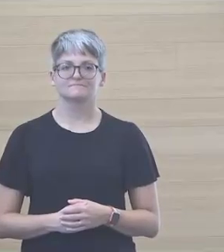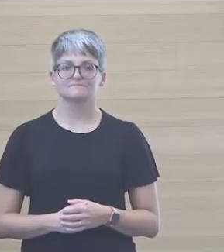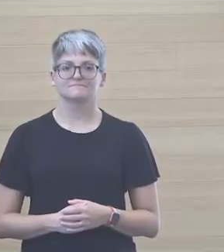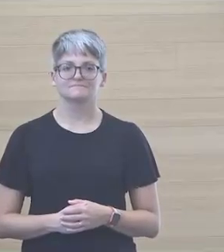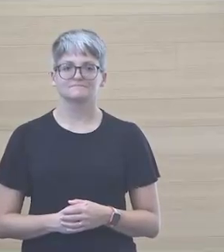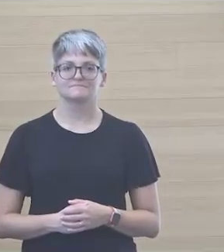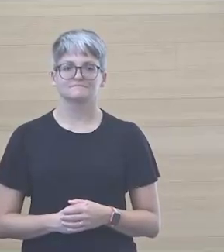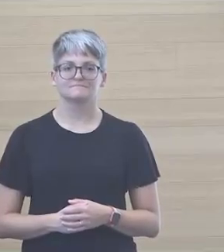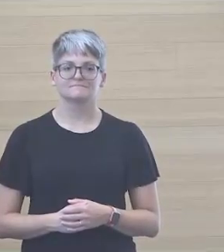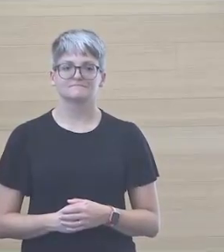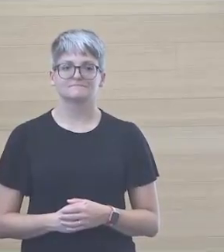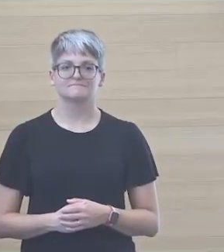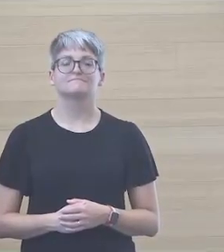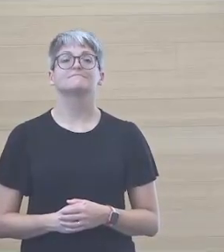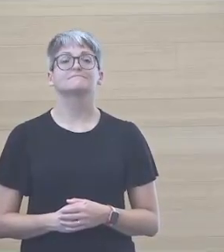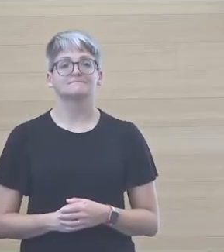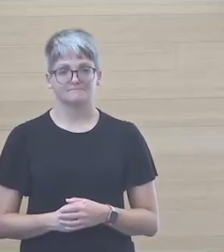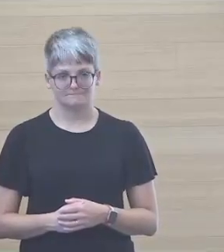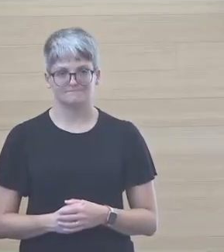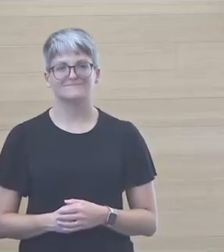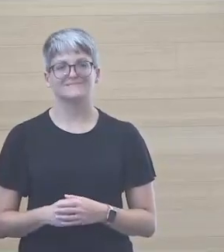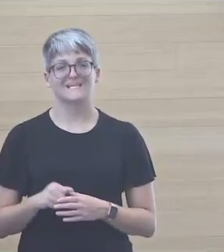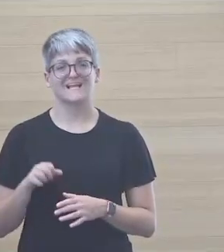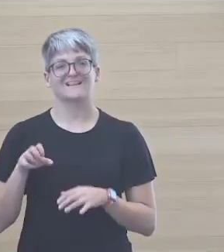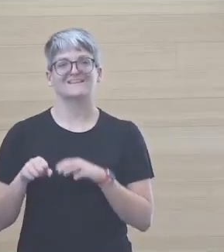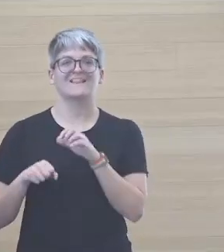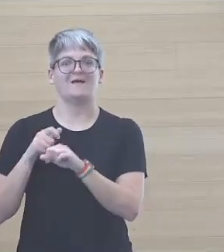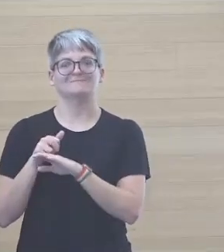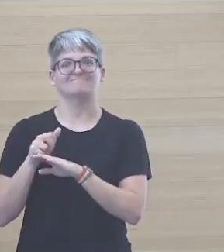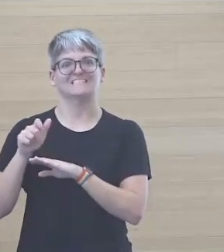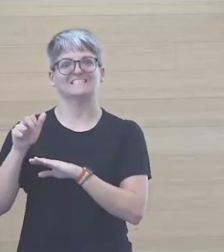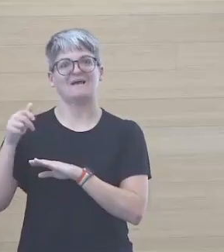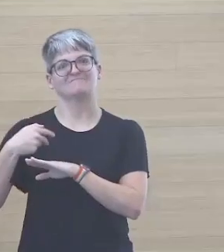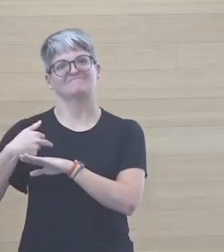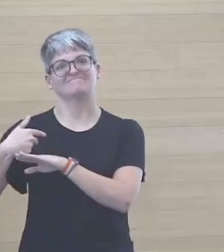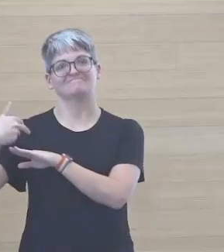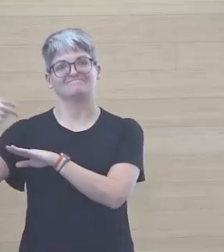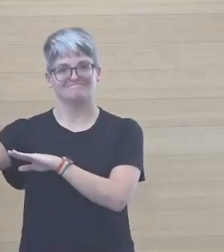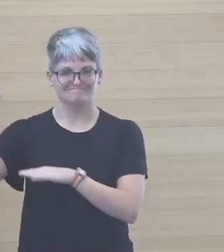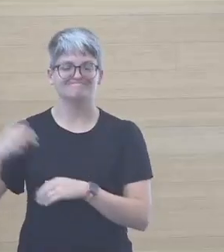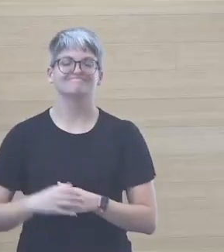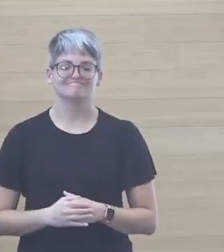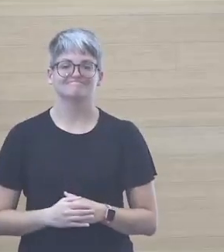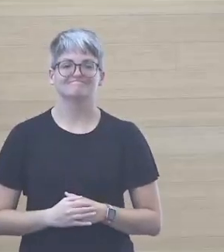It was climbed the steps. Ooh.